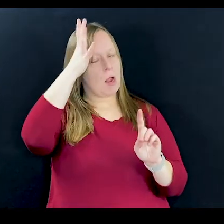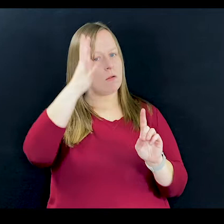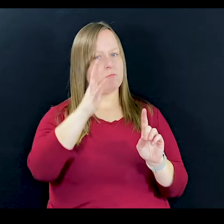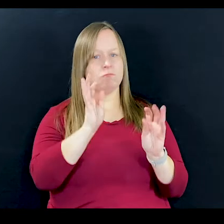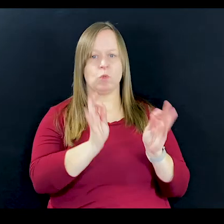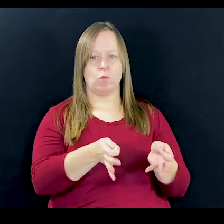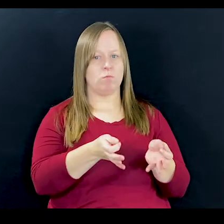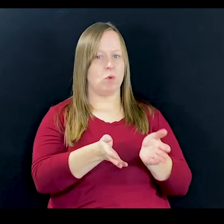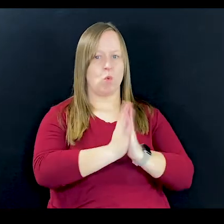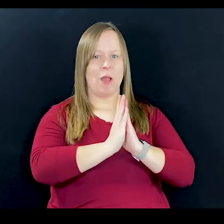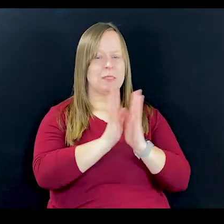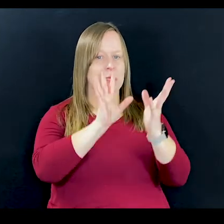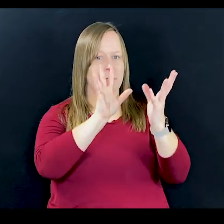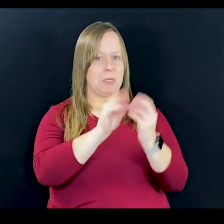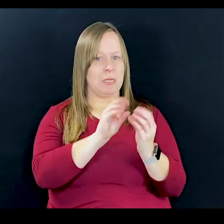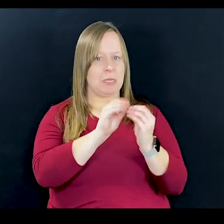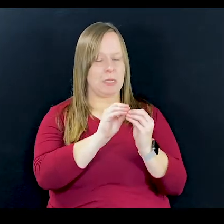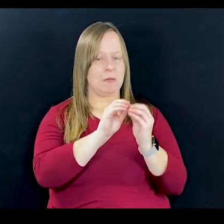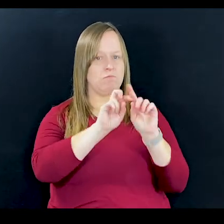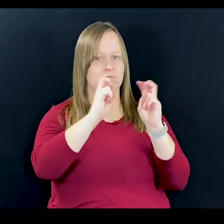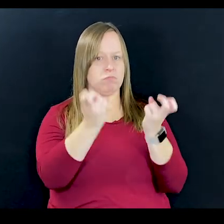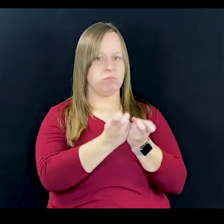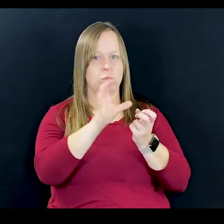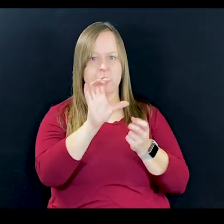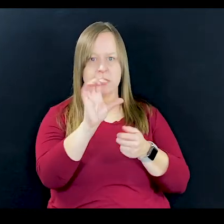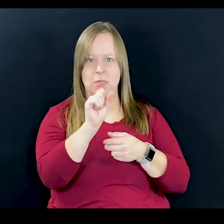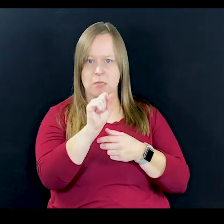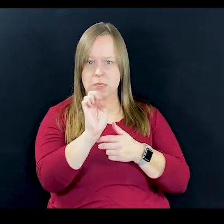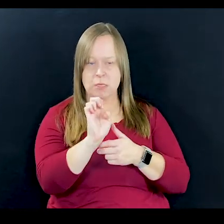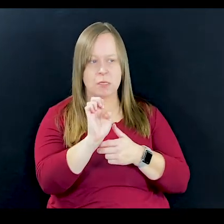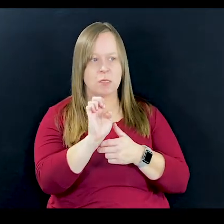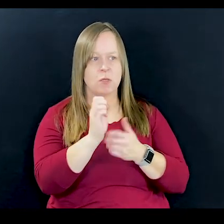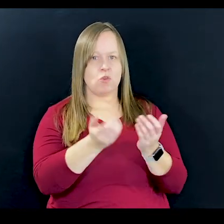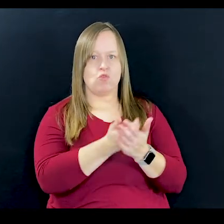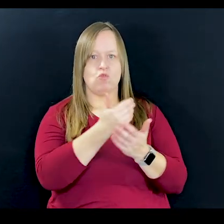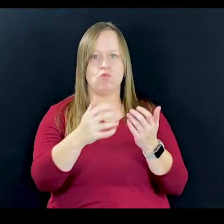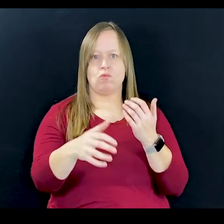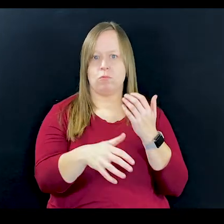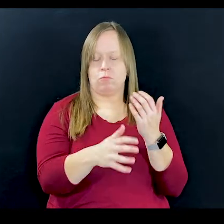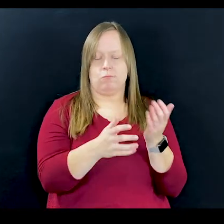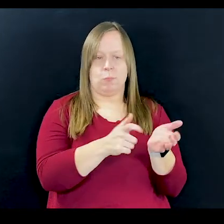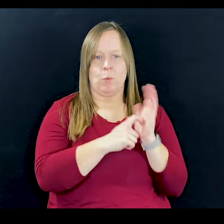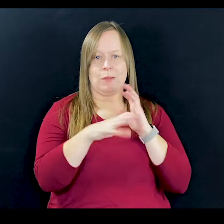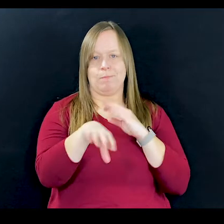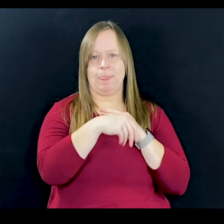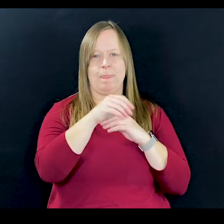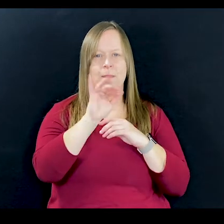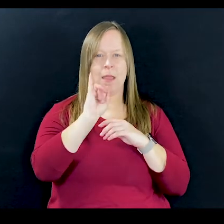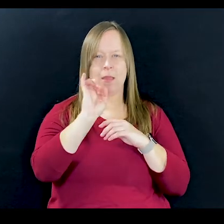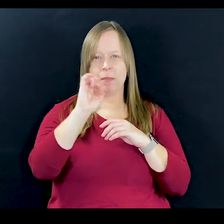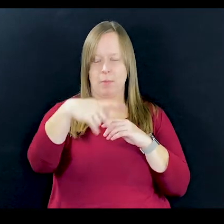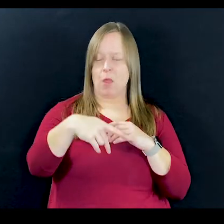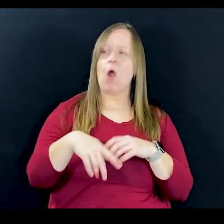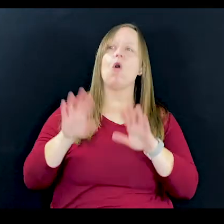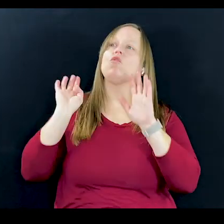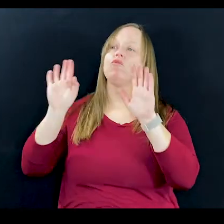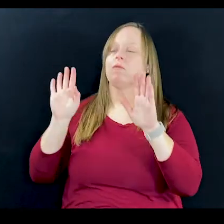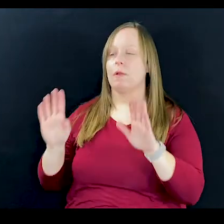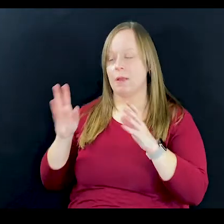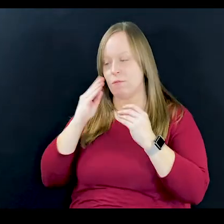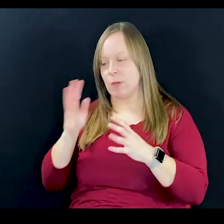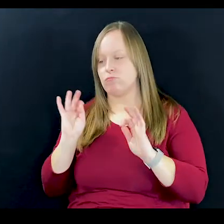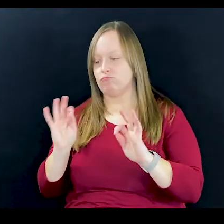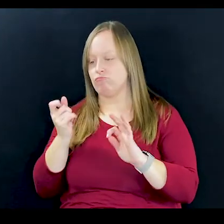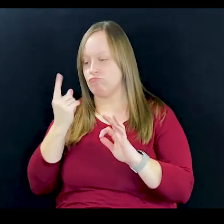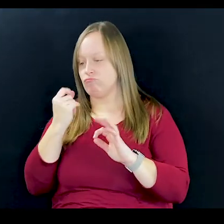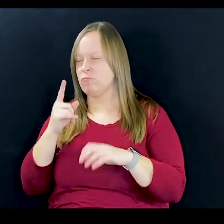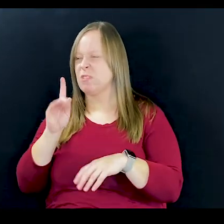the parent can certainly request a meeting with the CSE to have that added to the IEP.